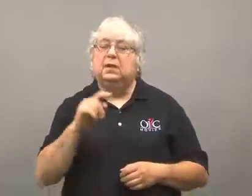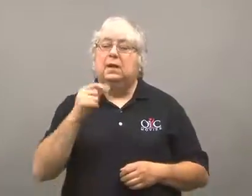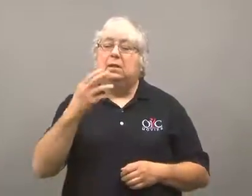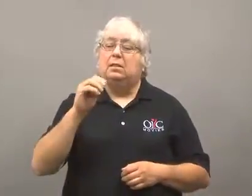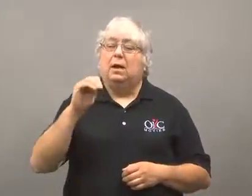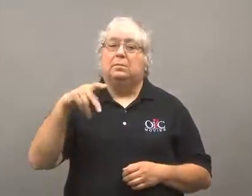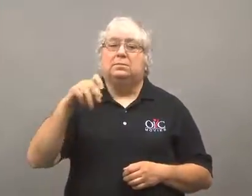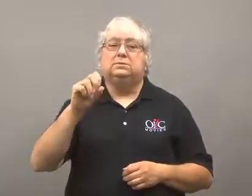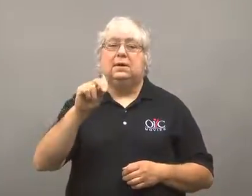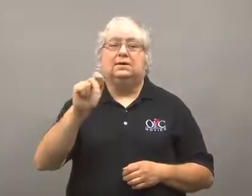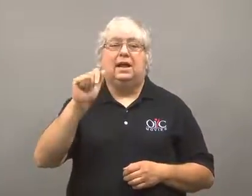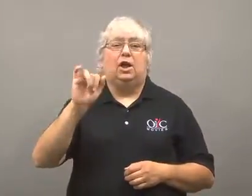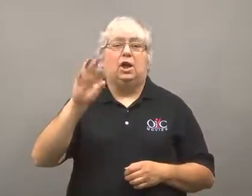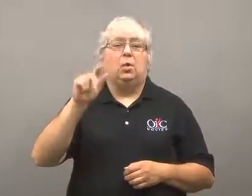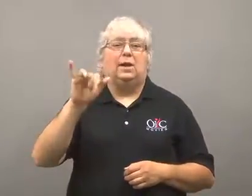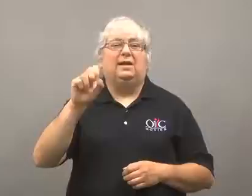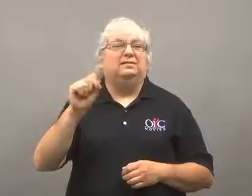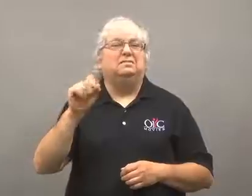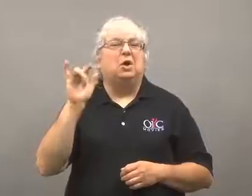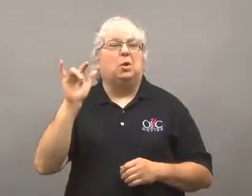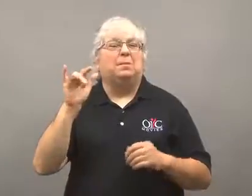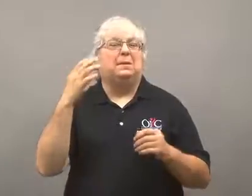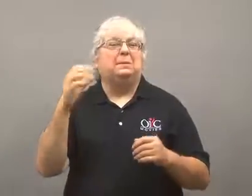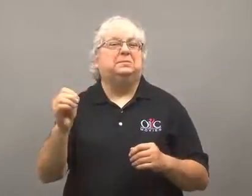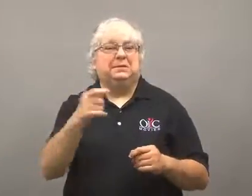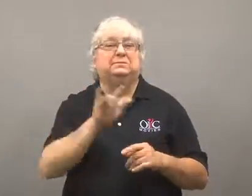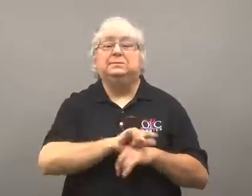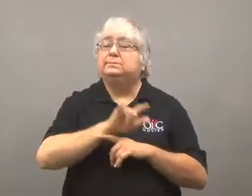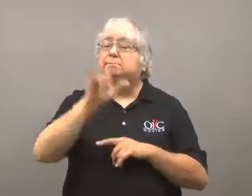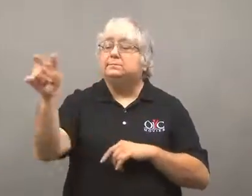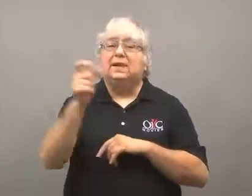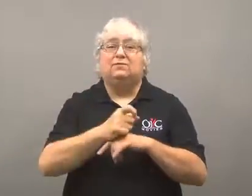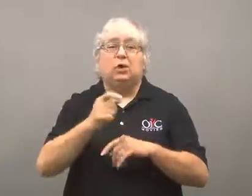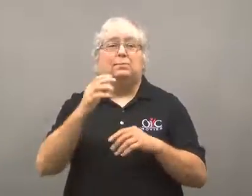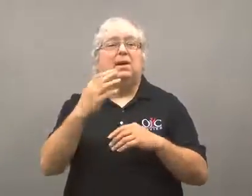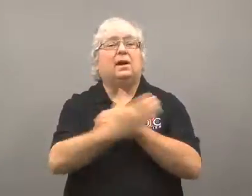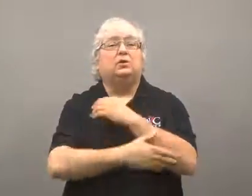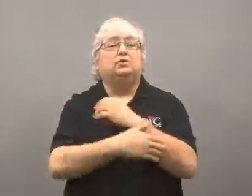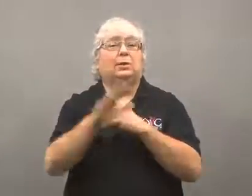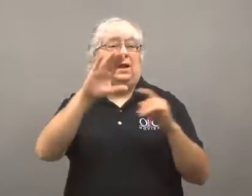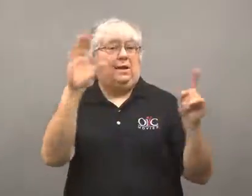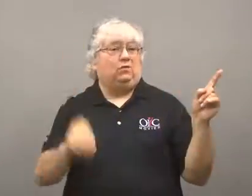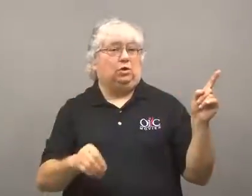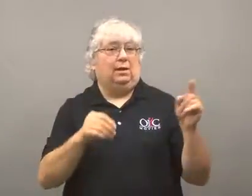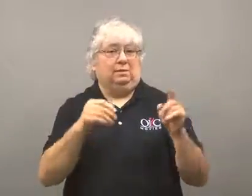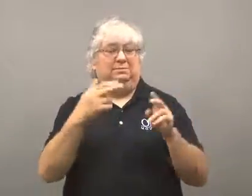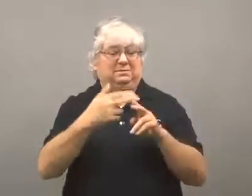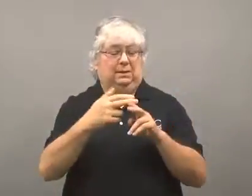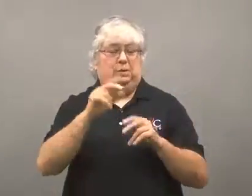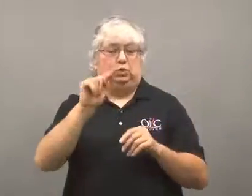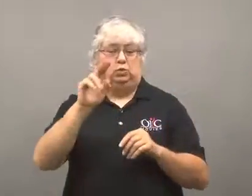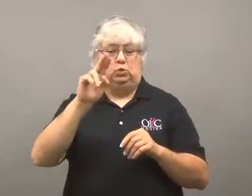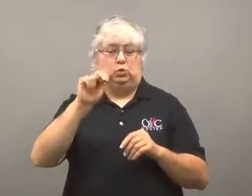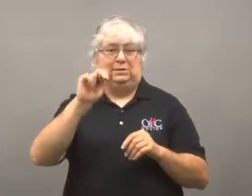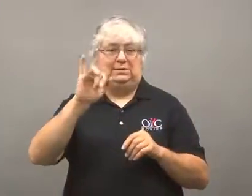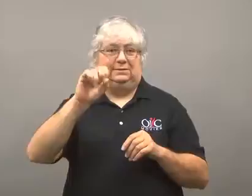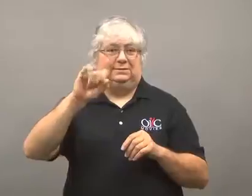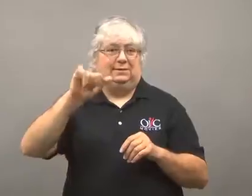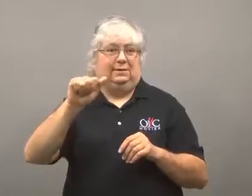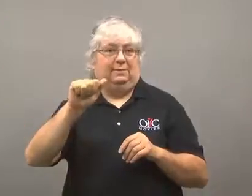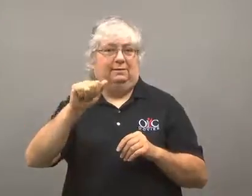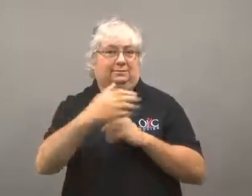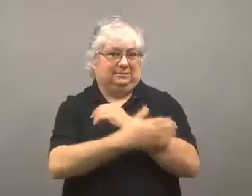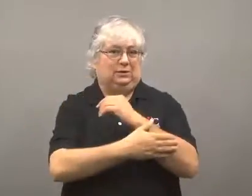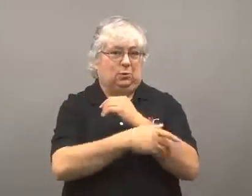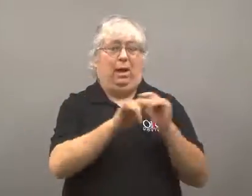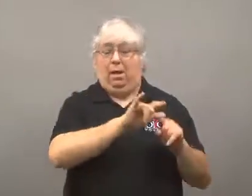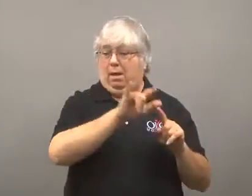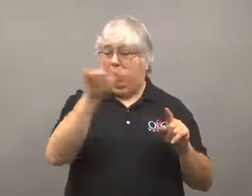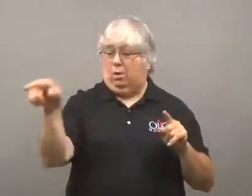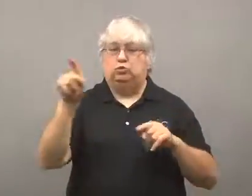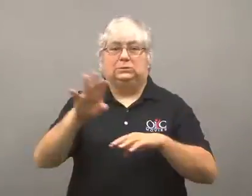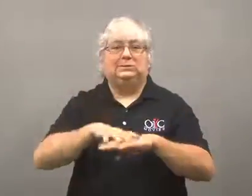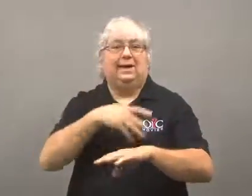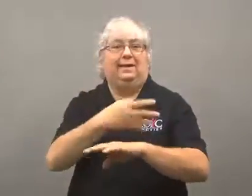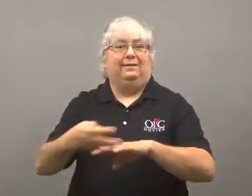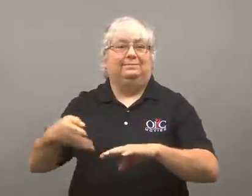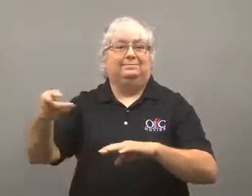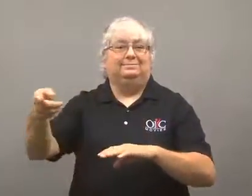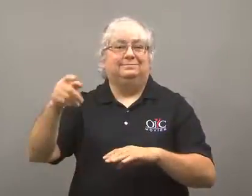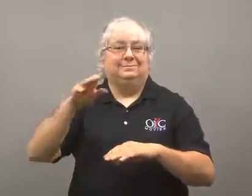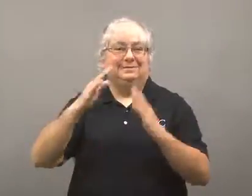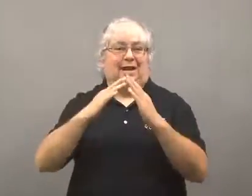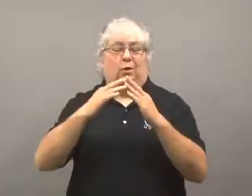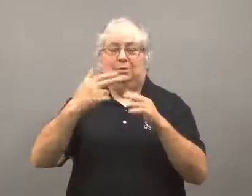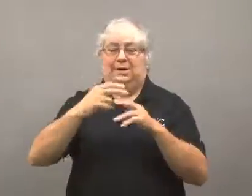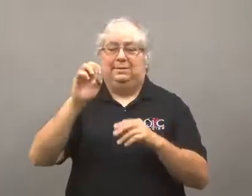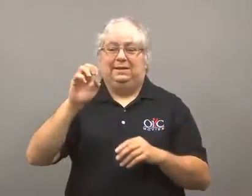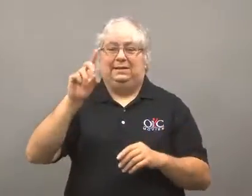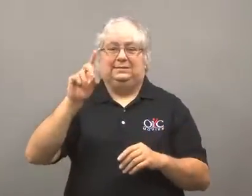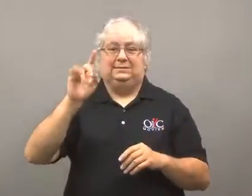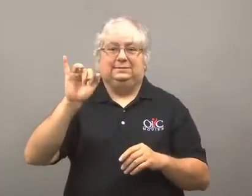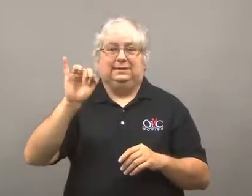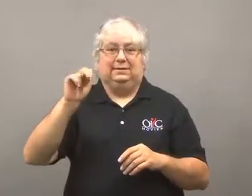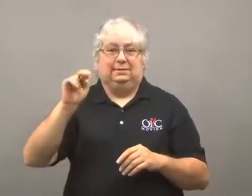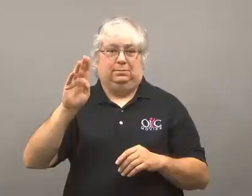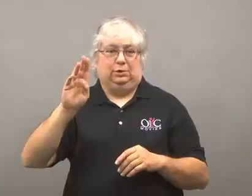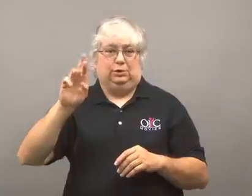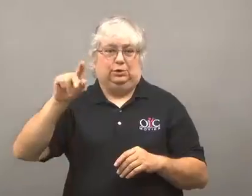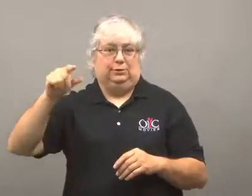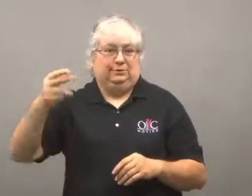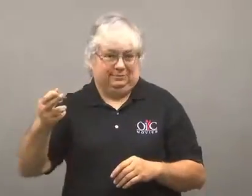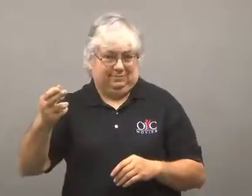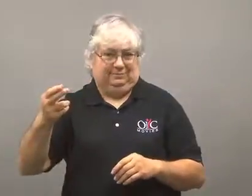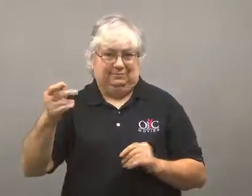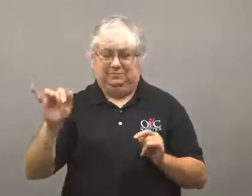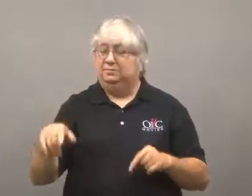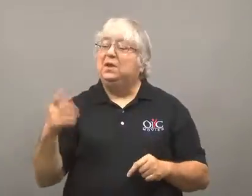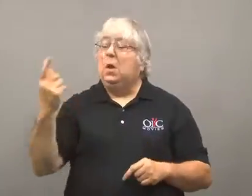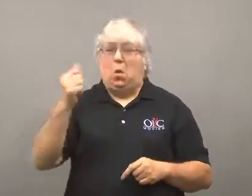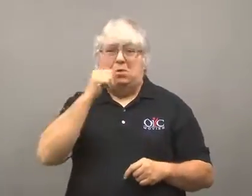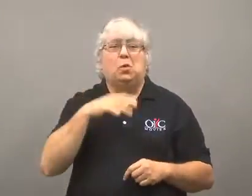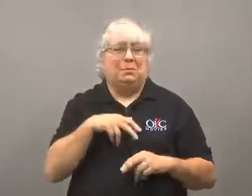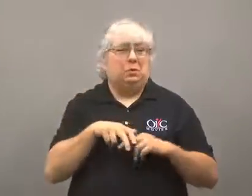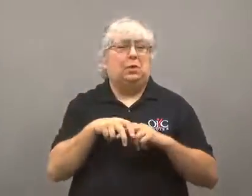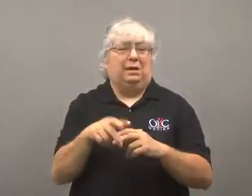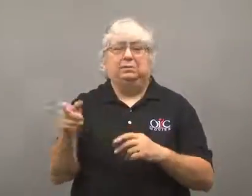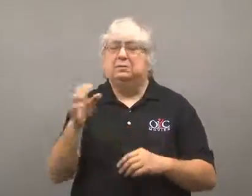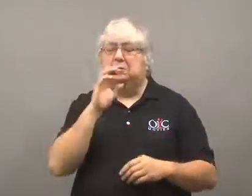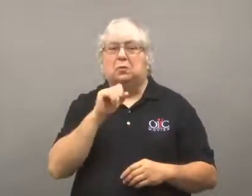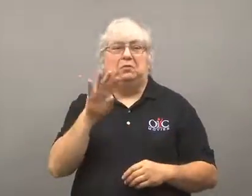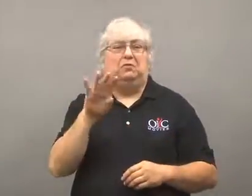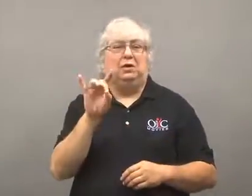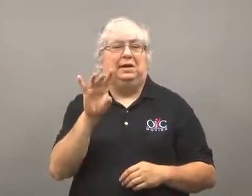A Thompson Airways flight was enroute from Tunisia in Africa to Edinburgh, Scotland.